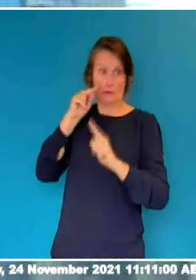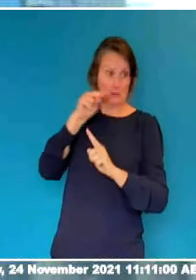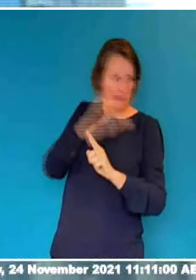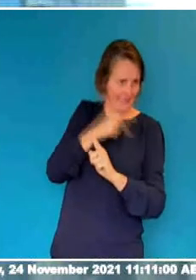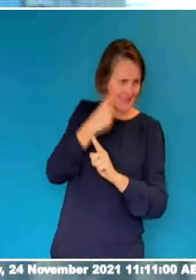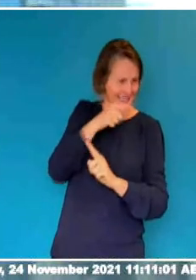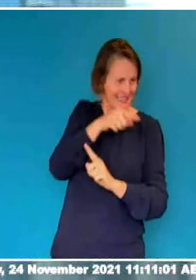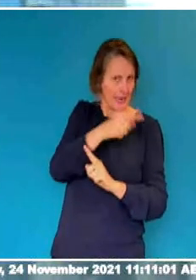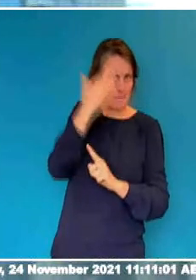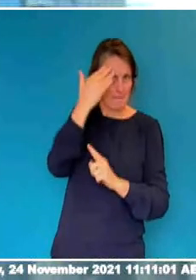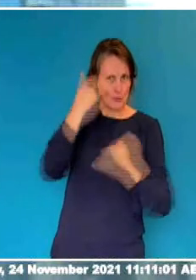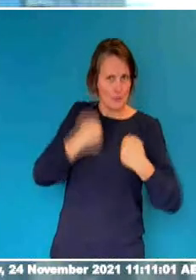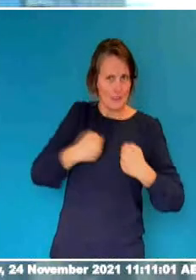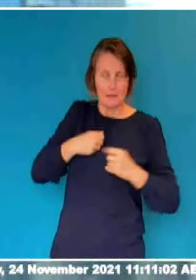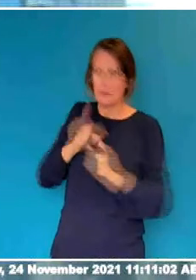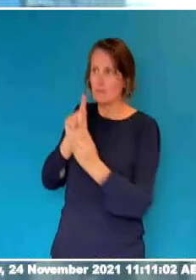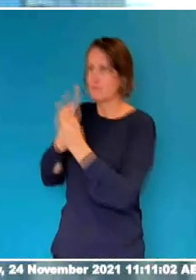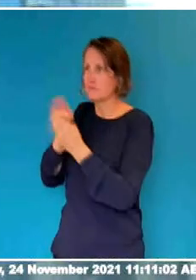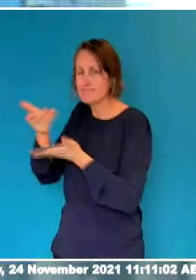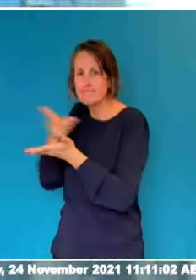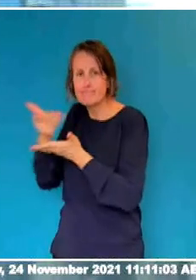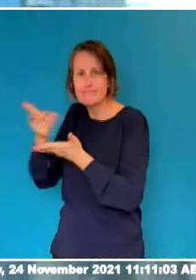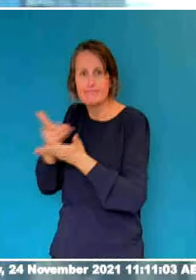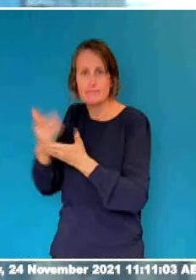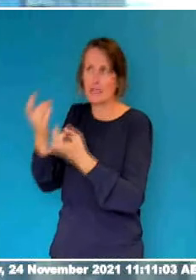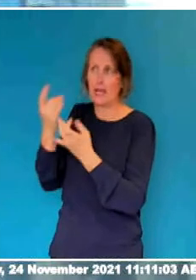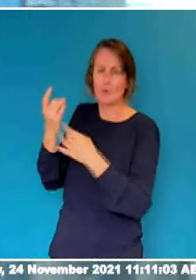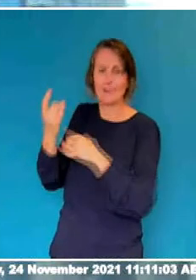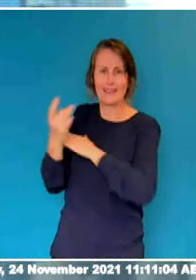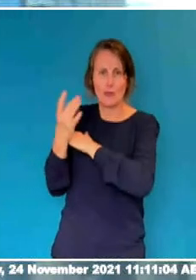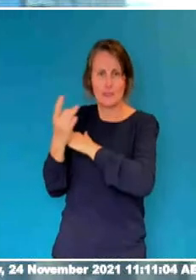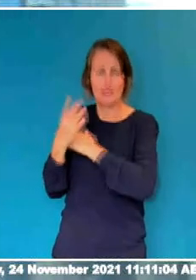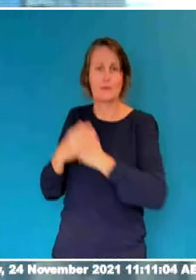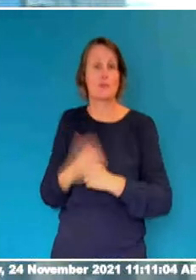We also have regular training and awareness for our staff and managers in relation to